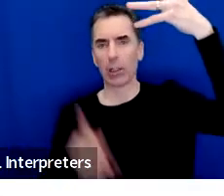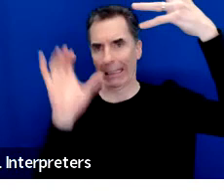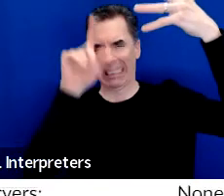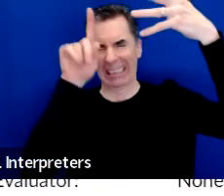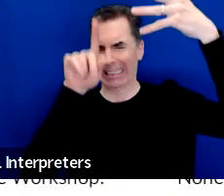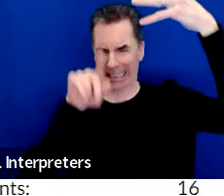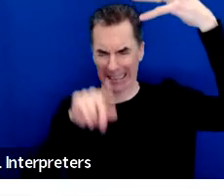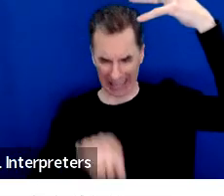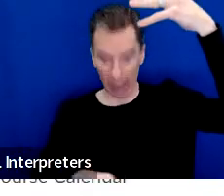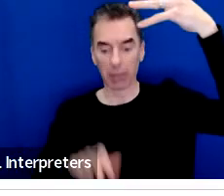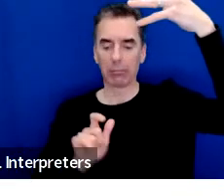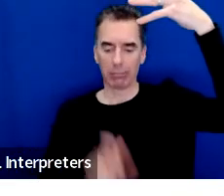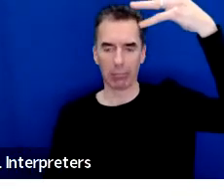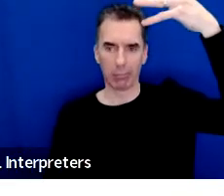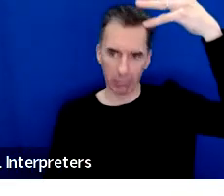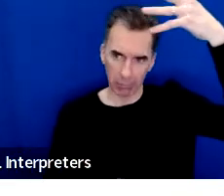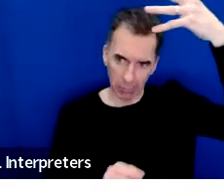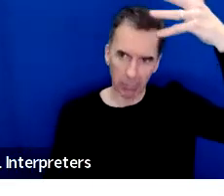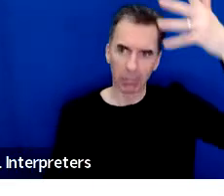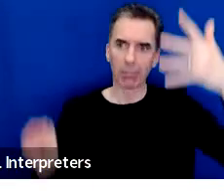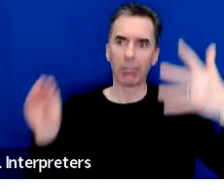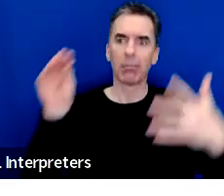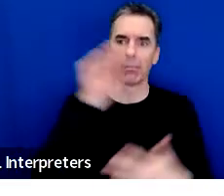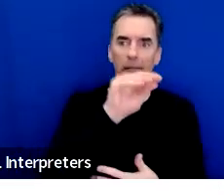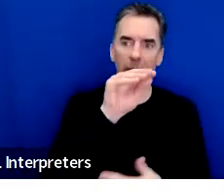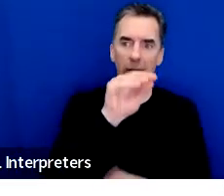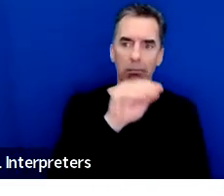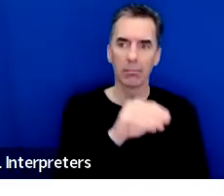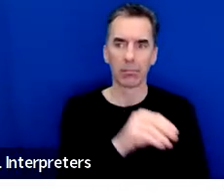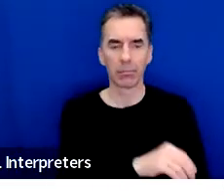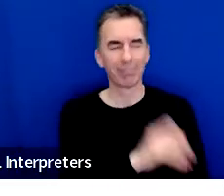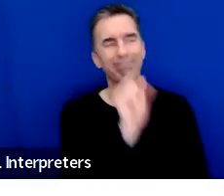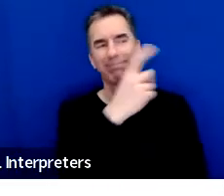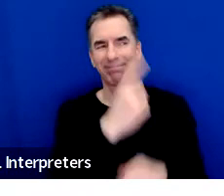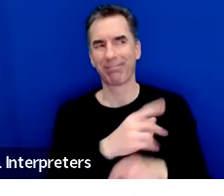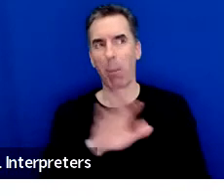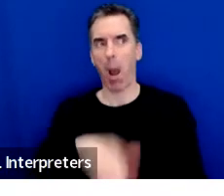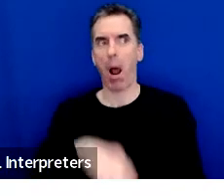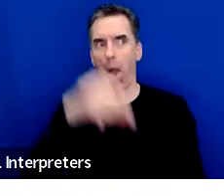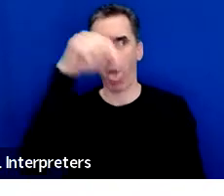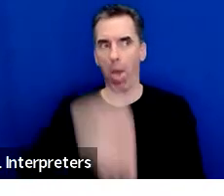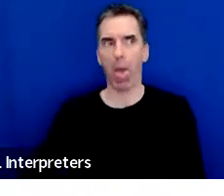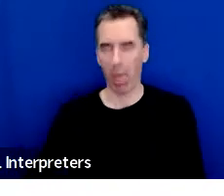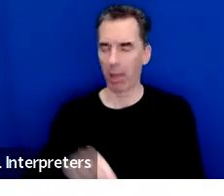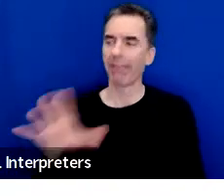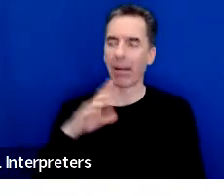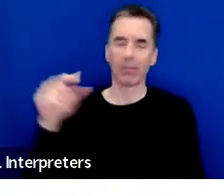Drag it as it is, way down in the bottom. Yeah. Okay, so so you can go all the way down to the bottom, drag it up,